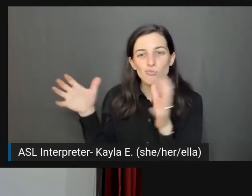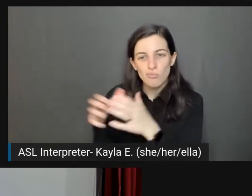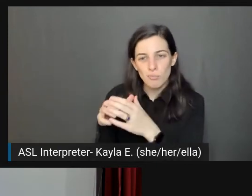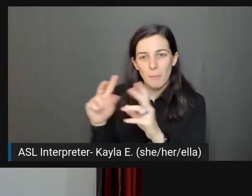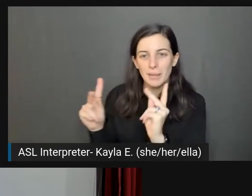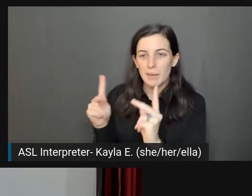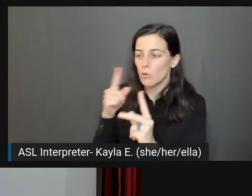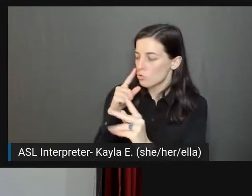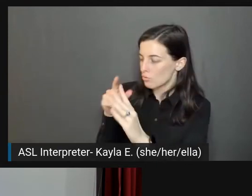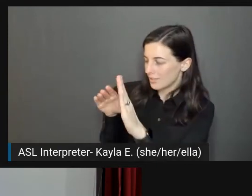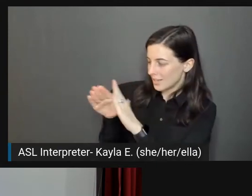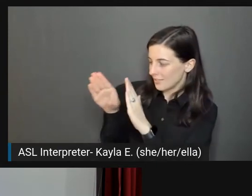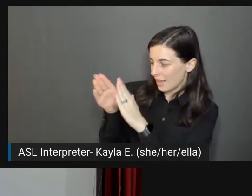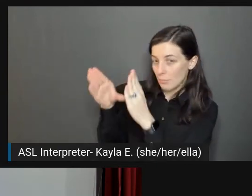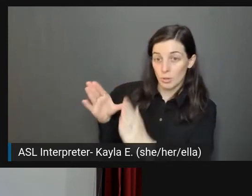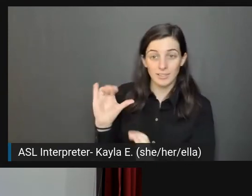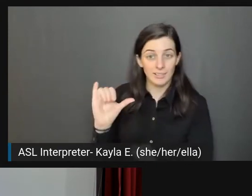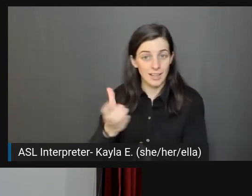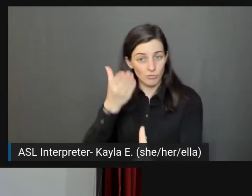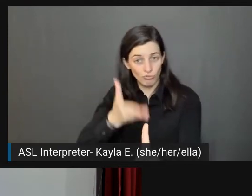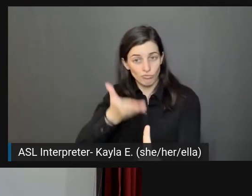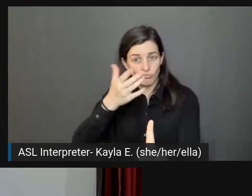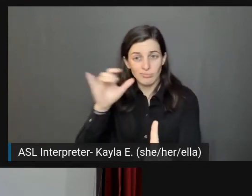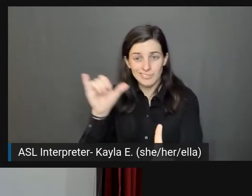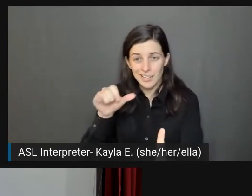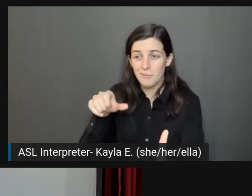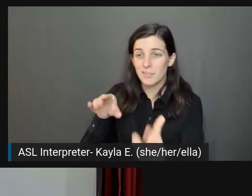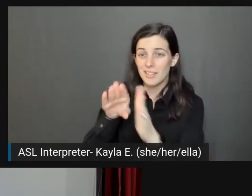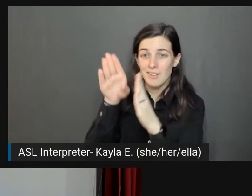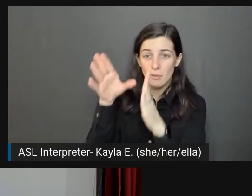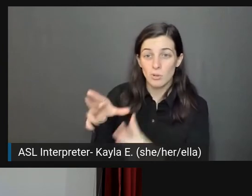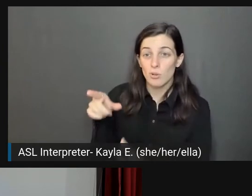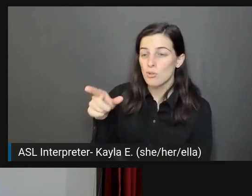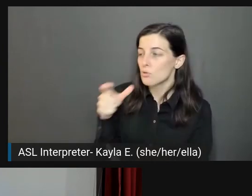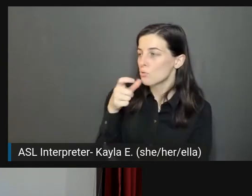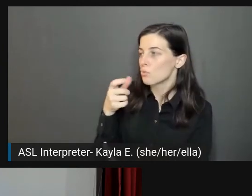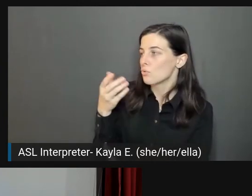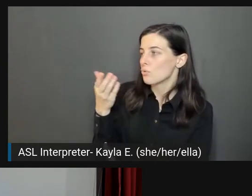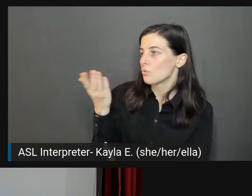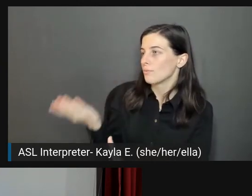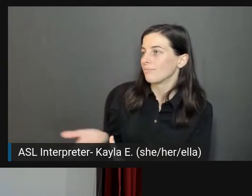that are either not self-- I keep missing the words.